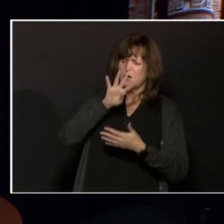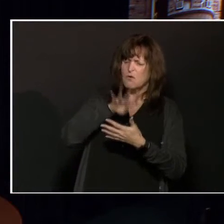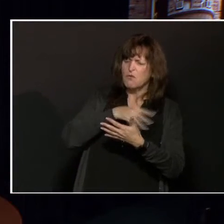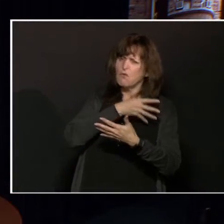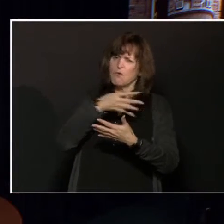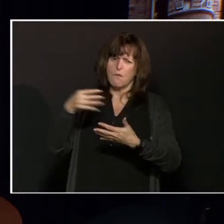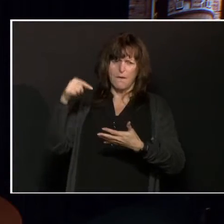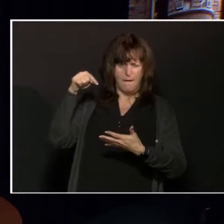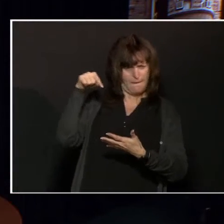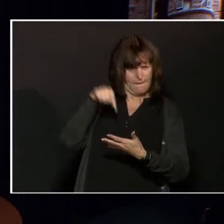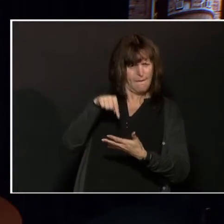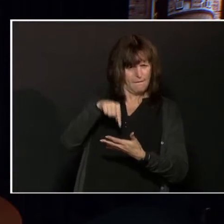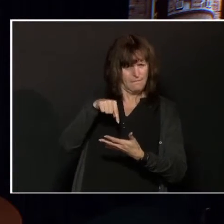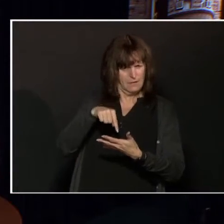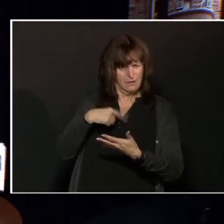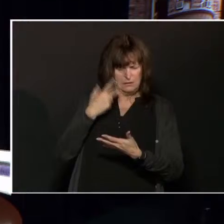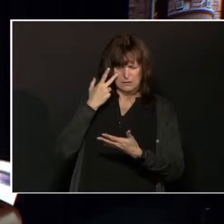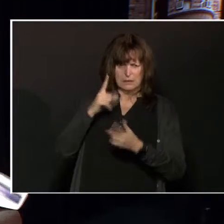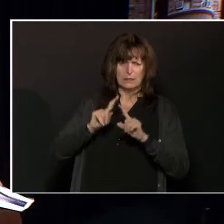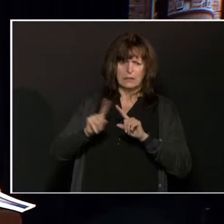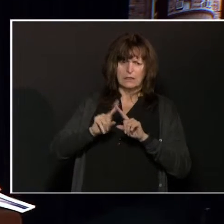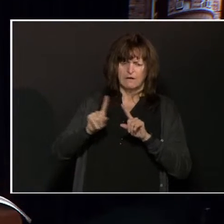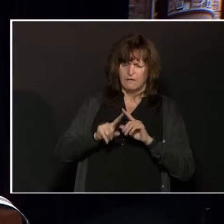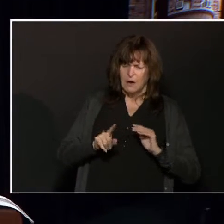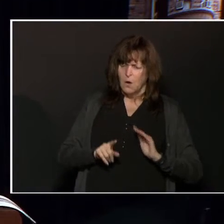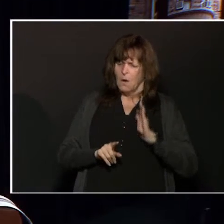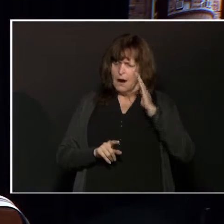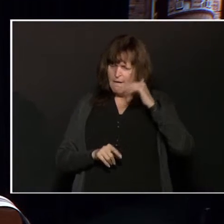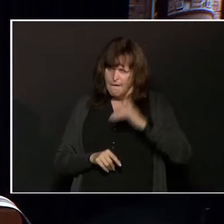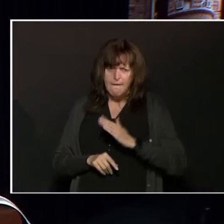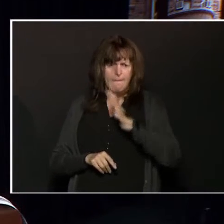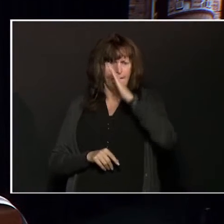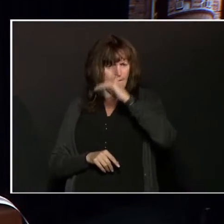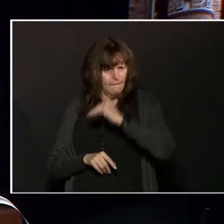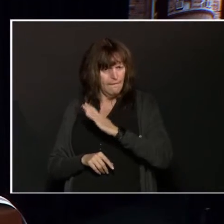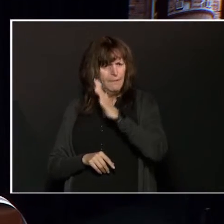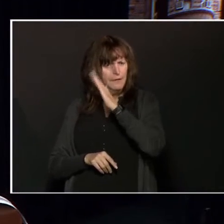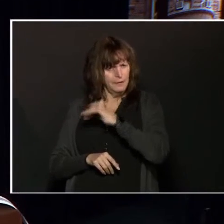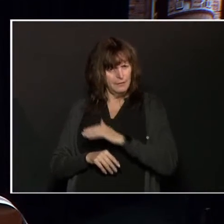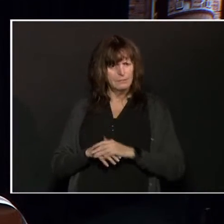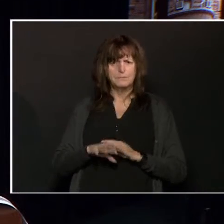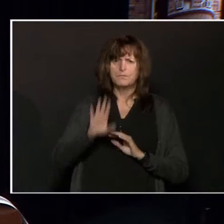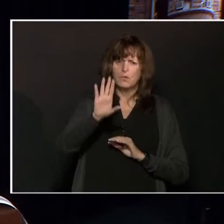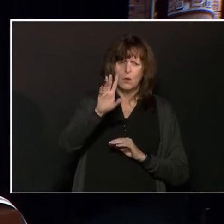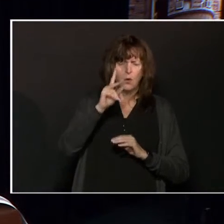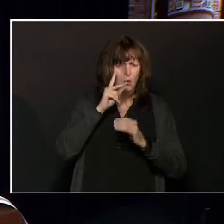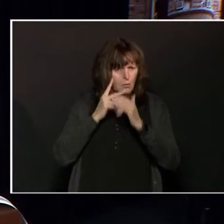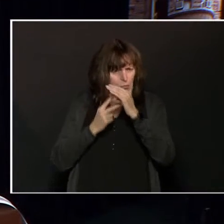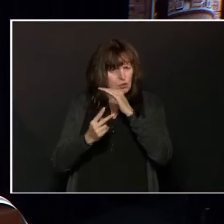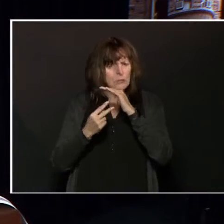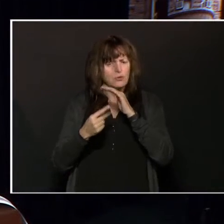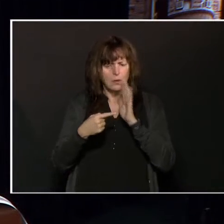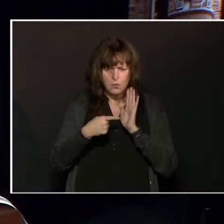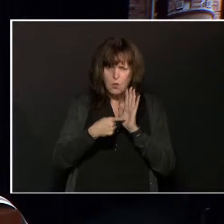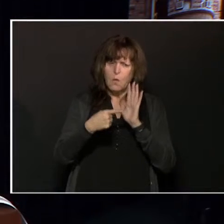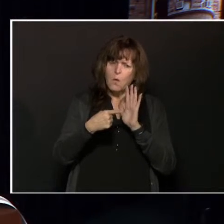INCREASING AMOUNT OF MORTALITY AND A FAIRLY AND A FAIRLY CONSISTENT RATE RIGHT AND A FAIRLY CONSISTENT RATE RIGHT NOW AND A FAIRLY CONSISTENT RATE RIGHT NOW FOR A AND A FAIRLY CONSISTENT RATE RIGHT NOW FOR A HUNDRED RIGHT NOW FOR A HUNDRED DEATHS IN THE PAST